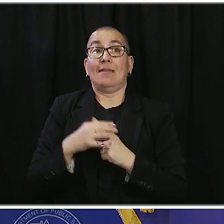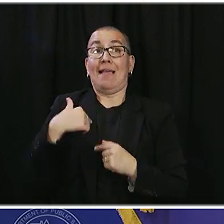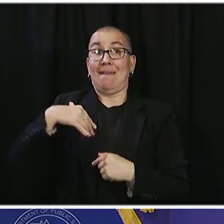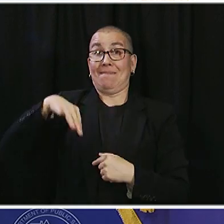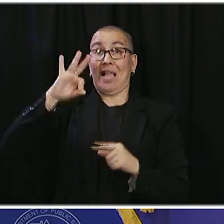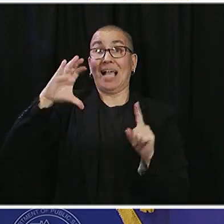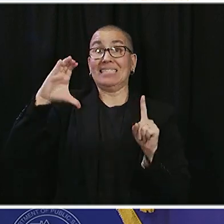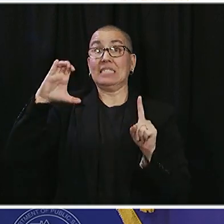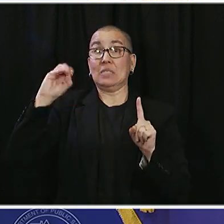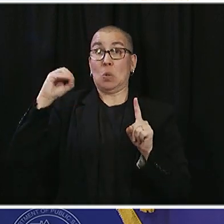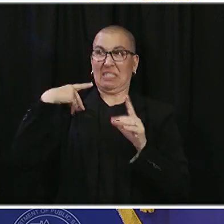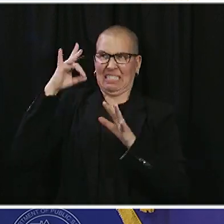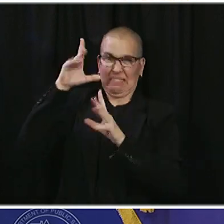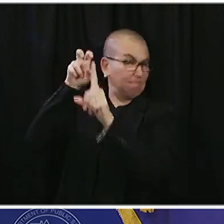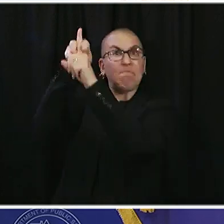THE ADMIRAL ON IT TO FIND THESE THINGS.